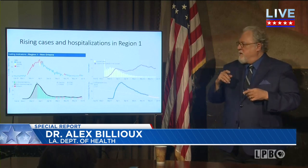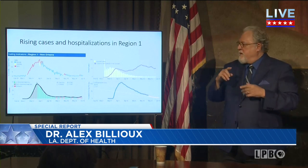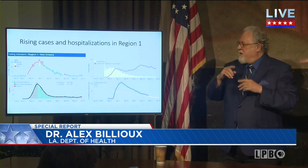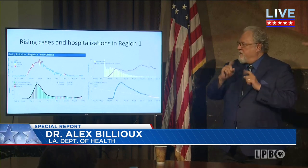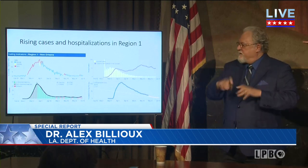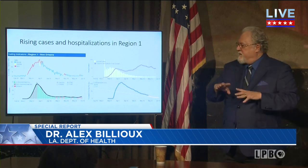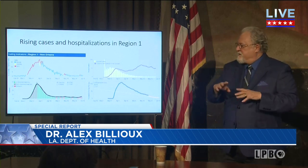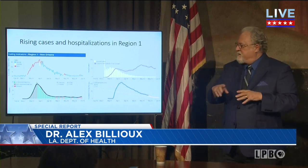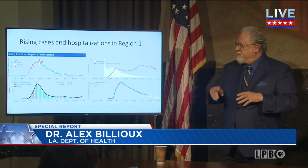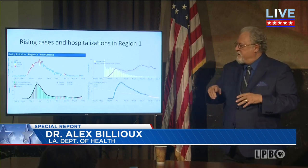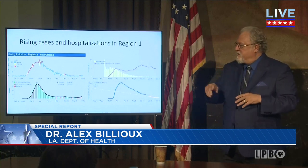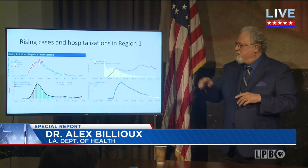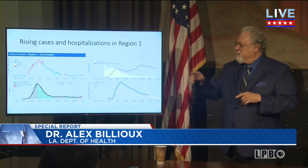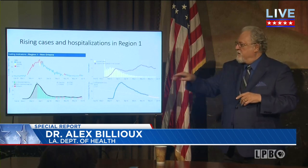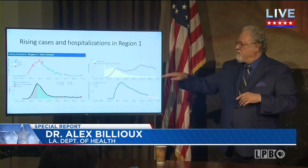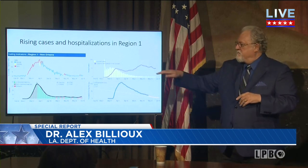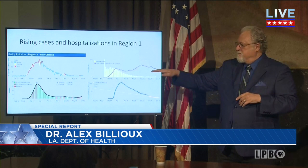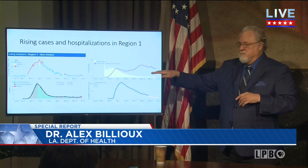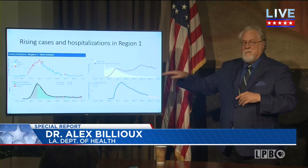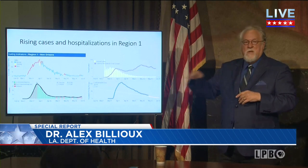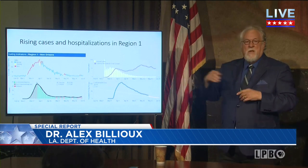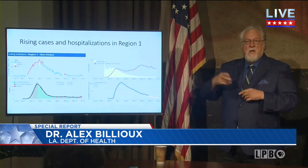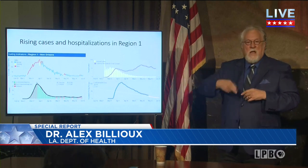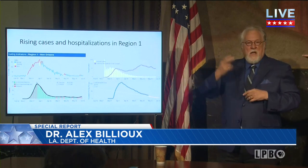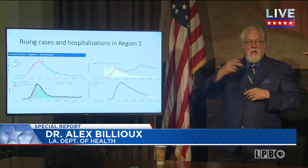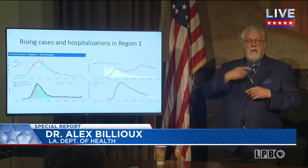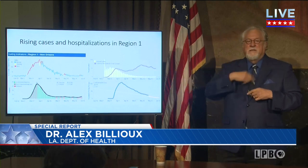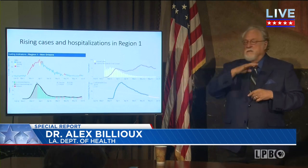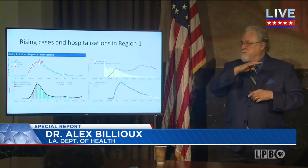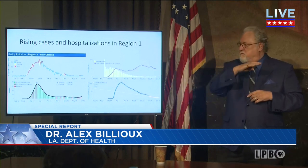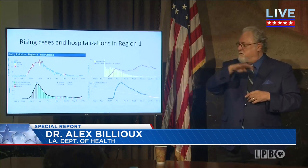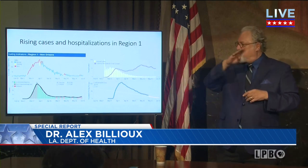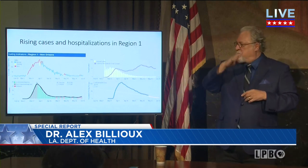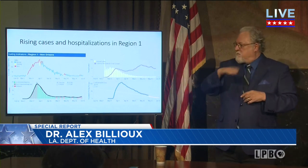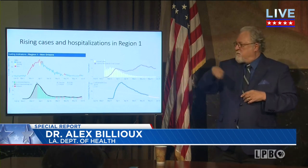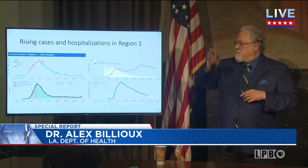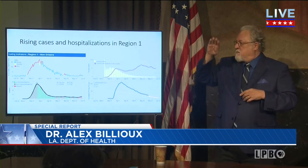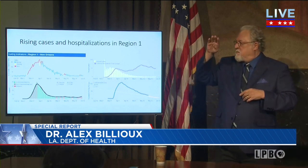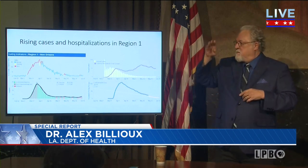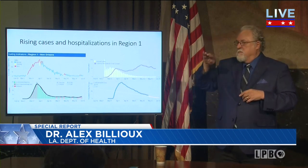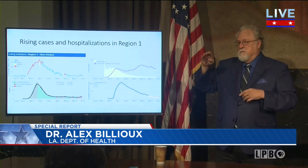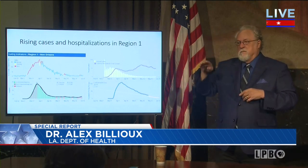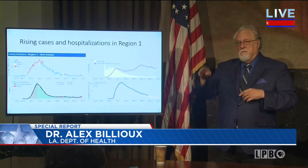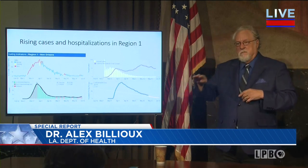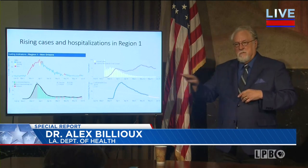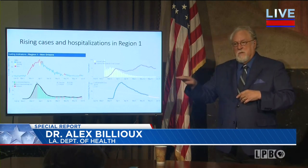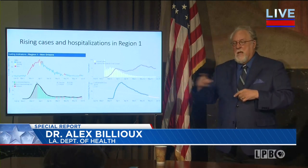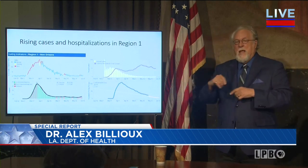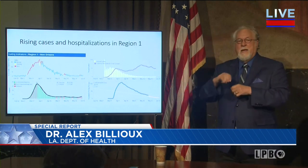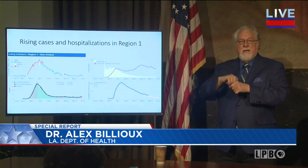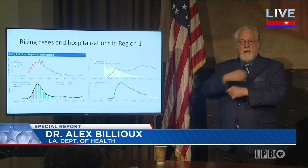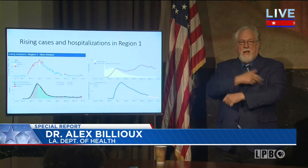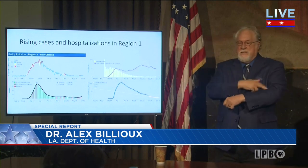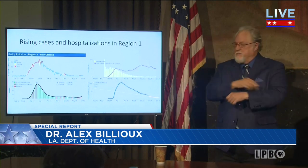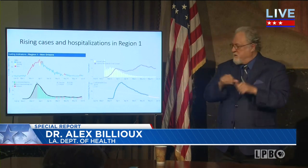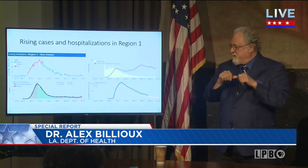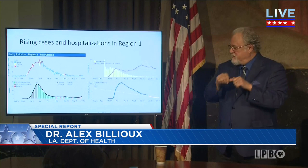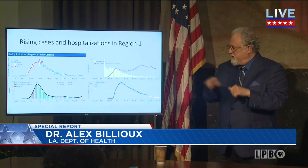CASES. THAT SORT OF UPTICK ON A SKI JUMP. TESTING SURGED AND HAS BEEN